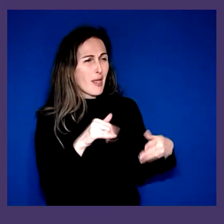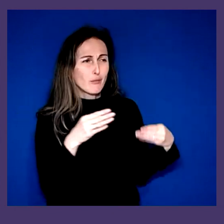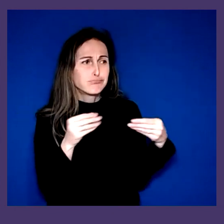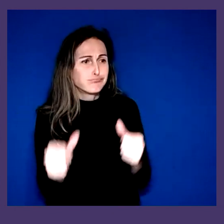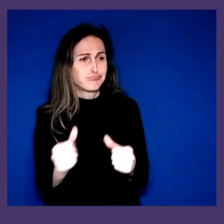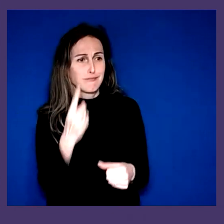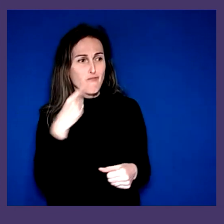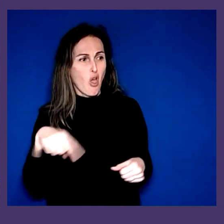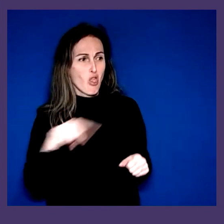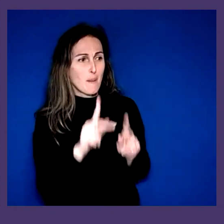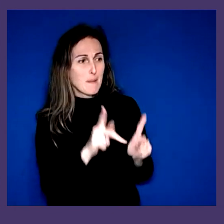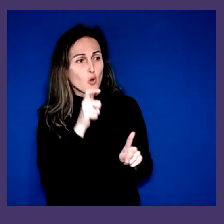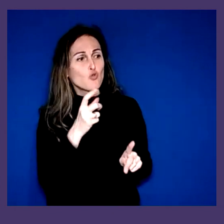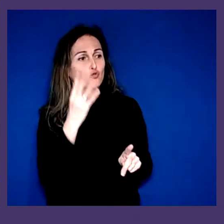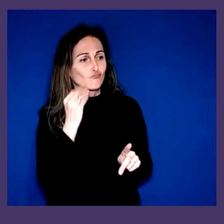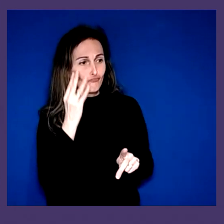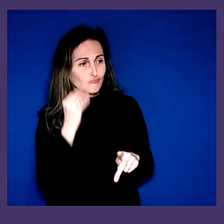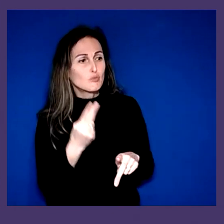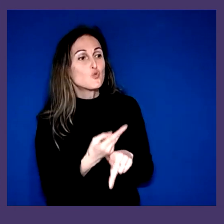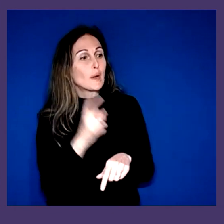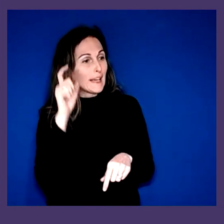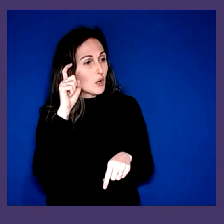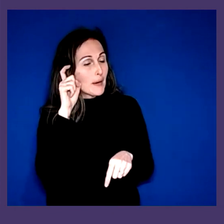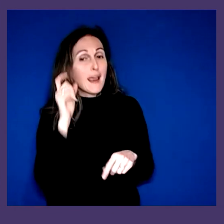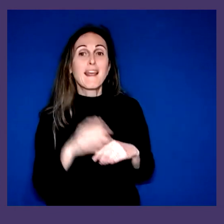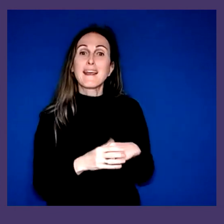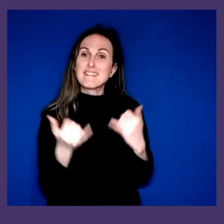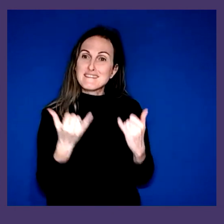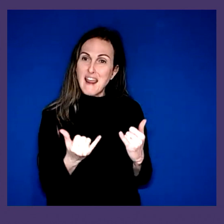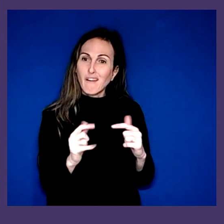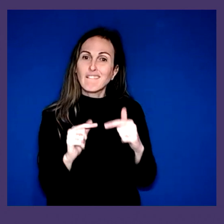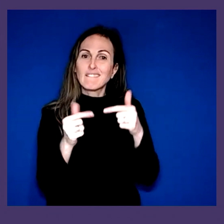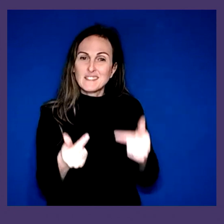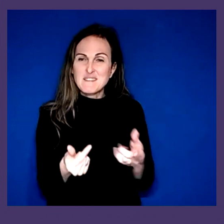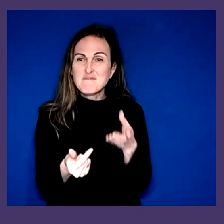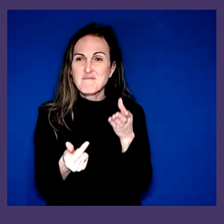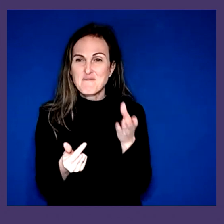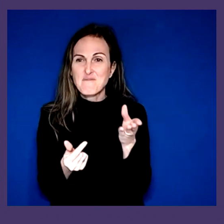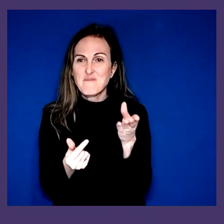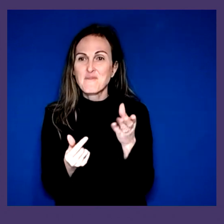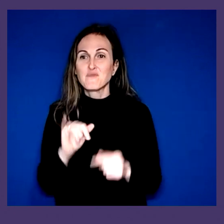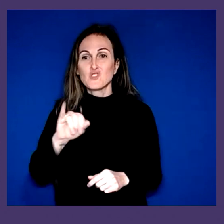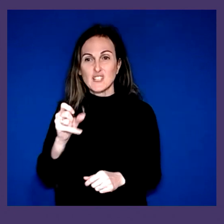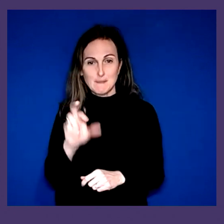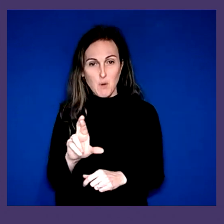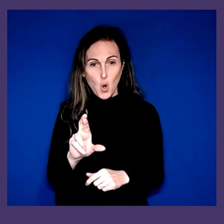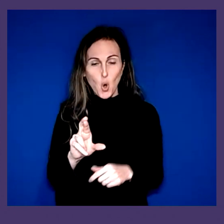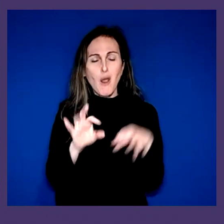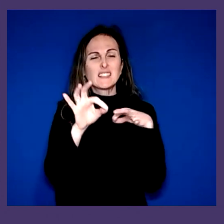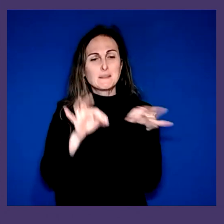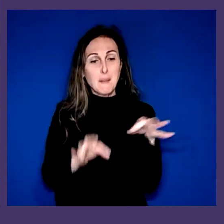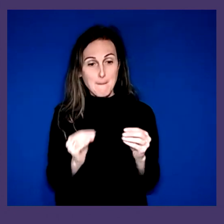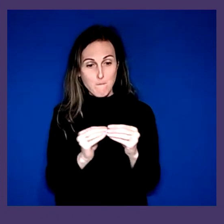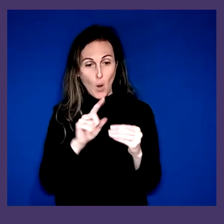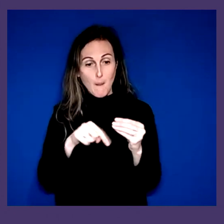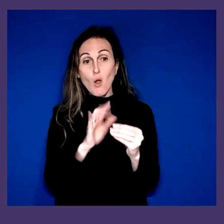Jesper, let's move over to you. Tell us a little bit about your role, and then let's talk about the Be My Eyes app and why it's important for the community.